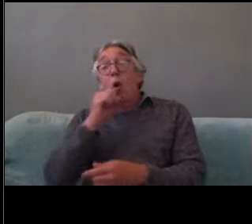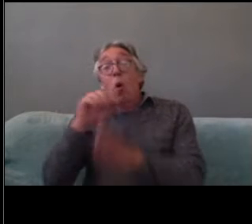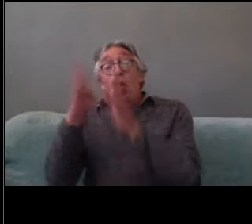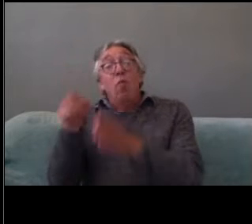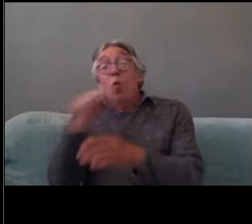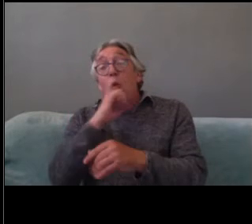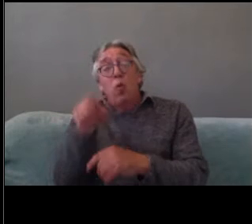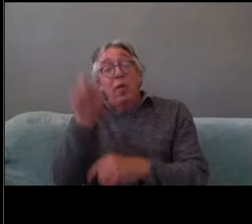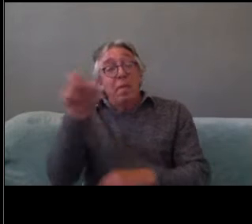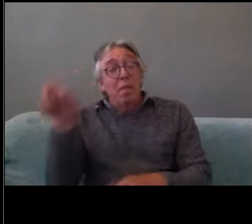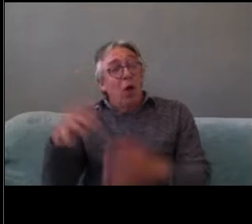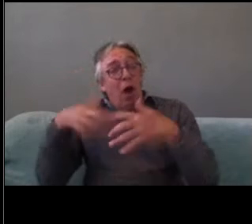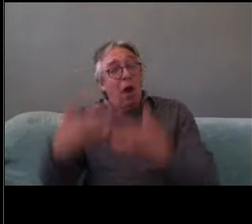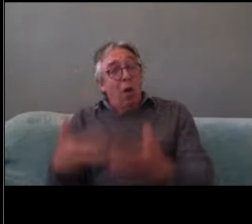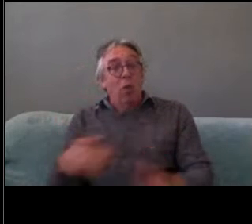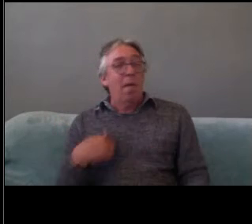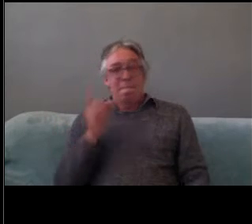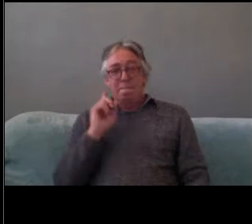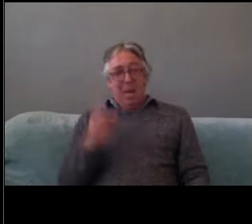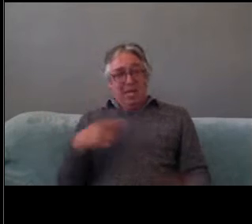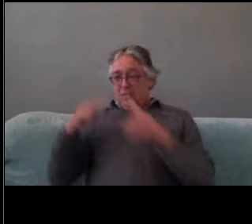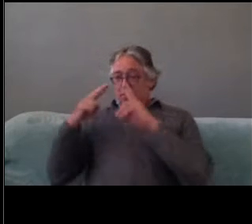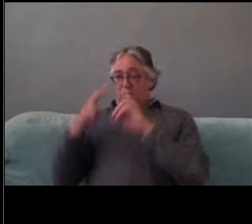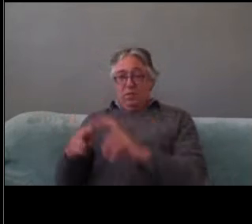Because we need understand that if EU funds are allocated